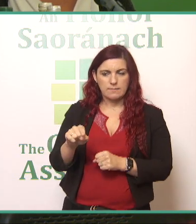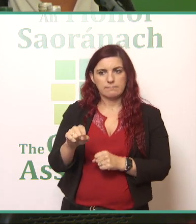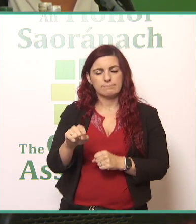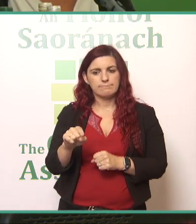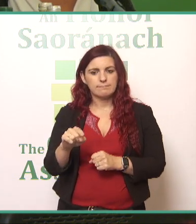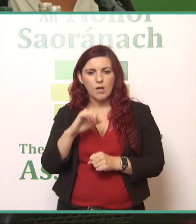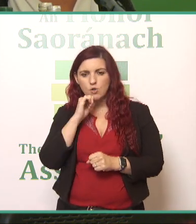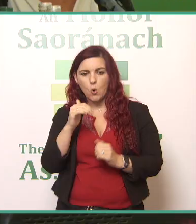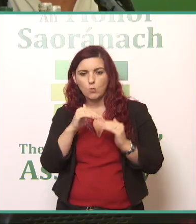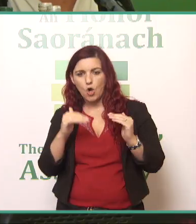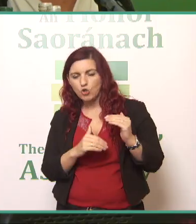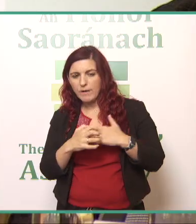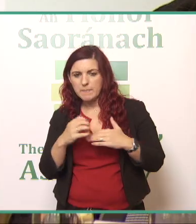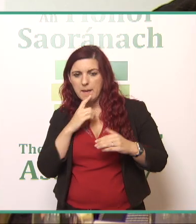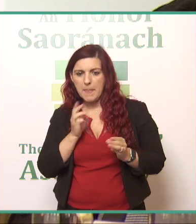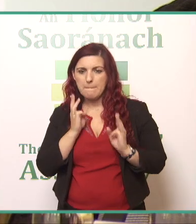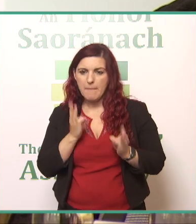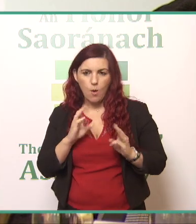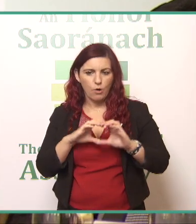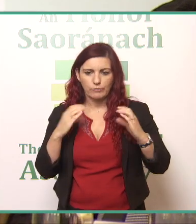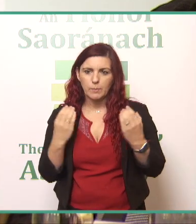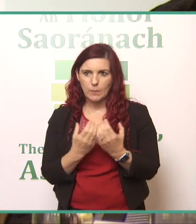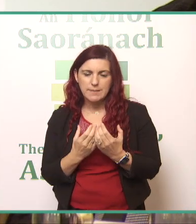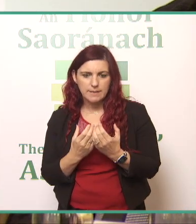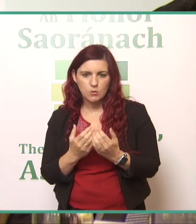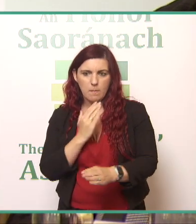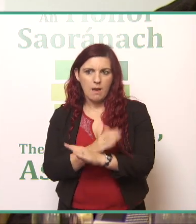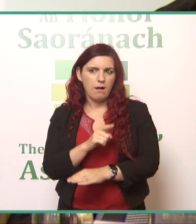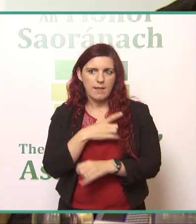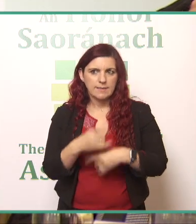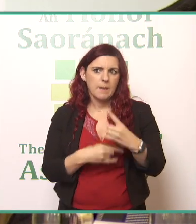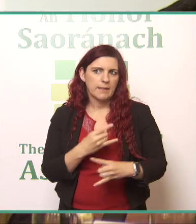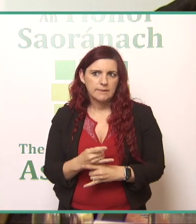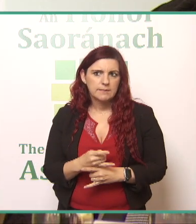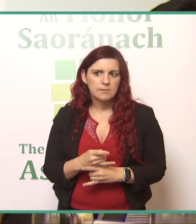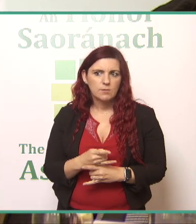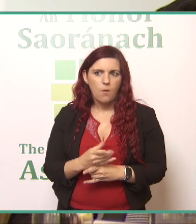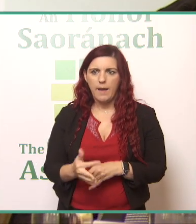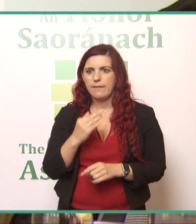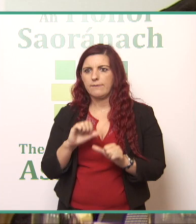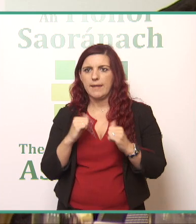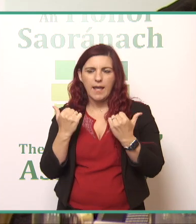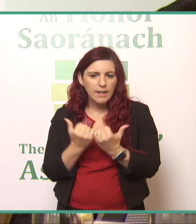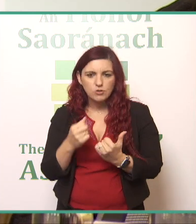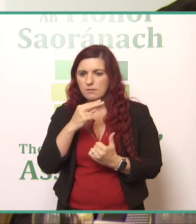the power of com community and if the if the if the agencies aren't listening make a record